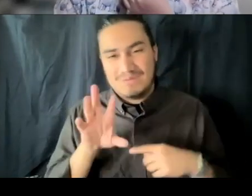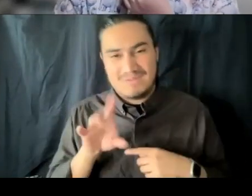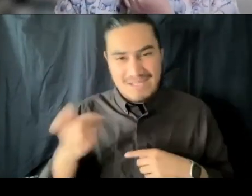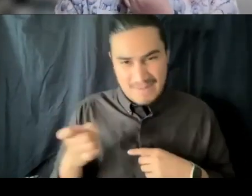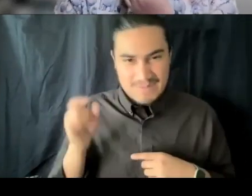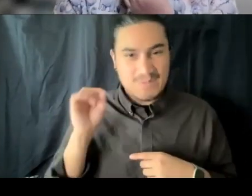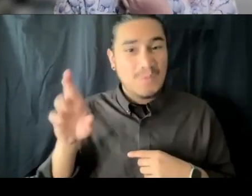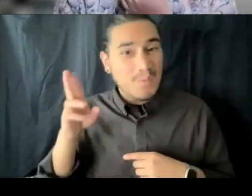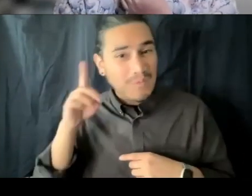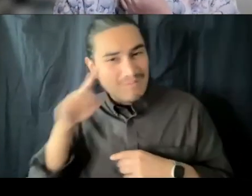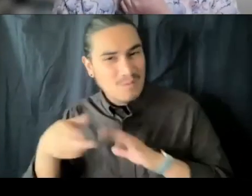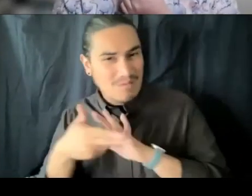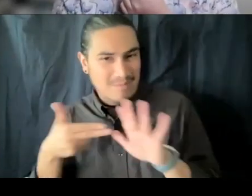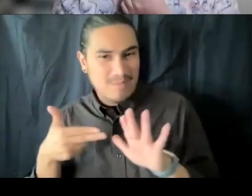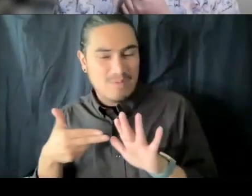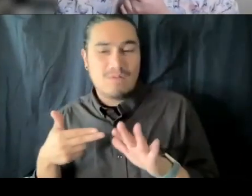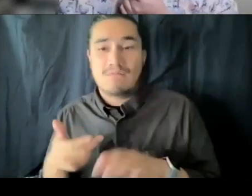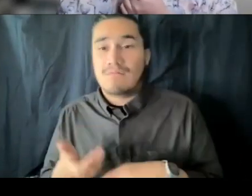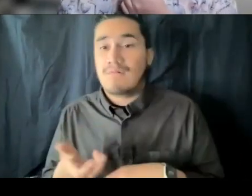and some people don't want a diagnosis or a label.